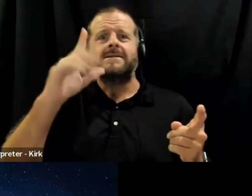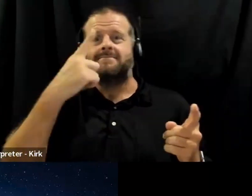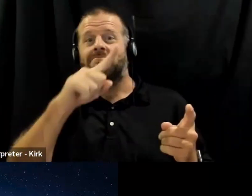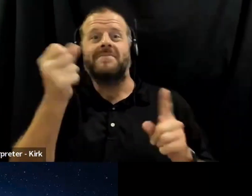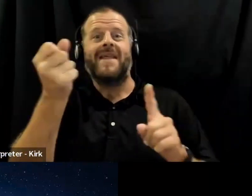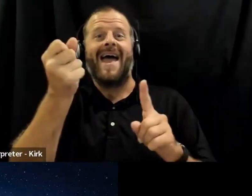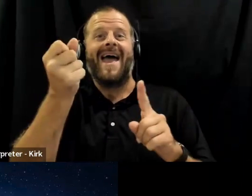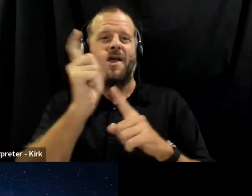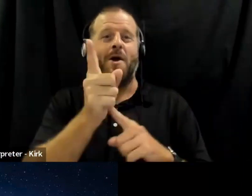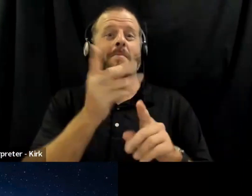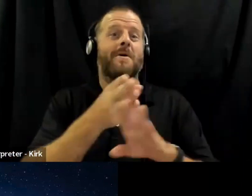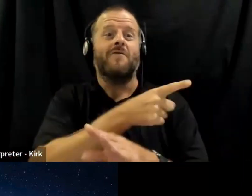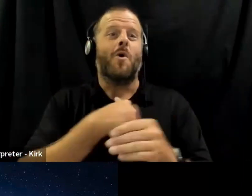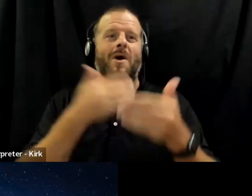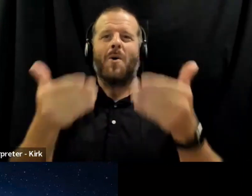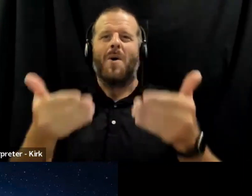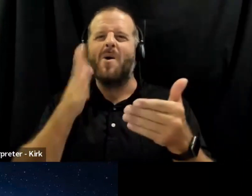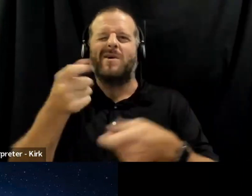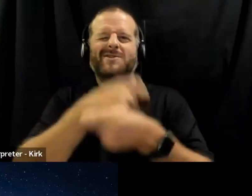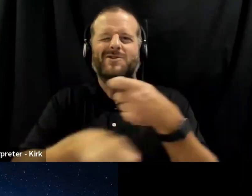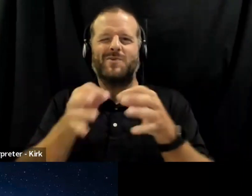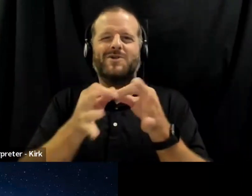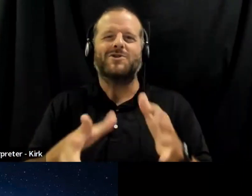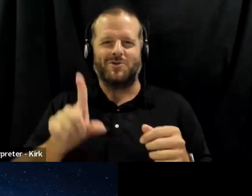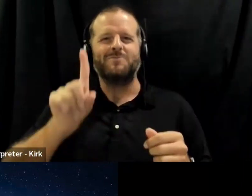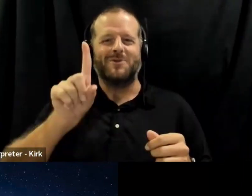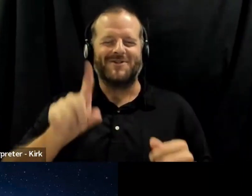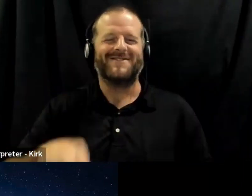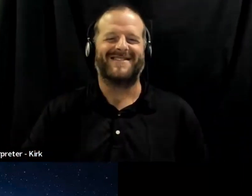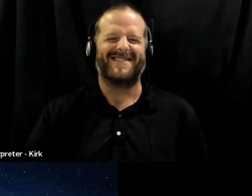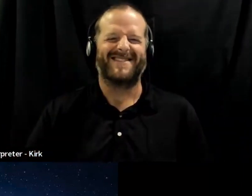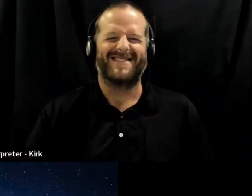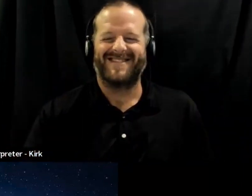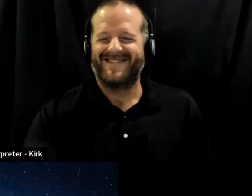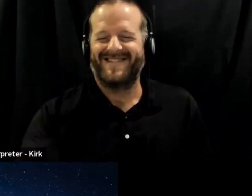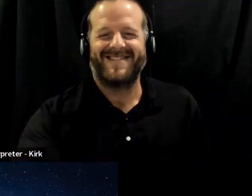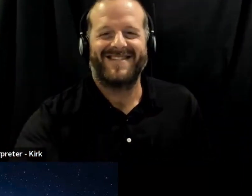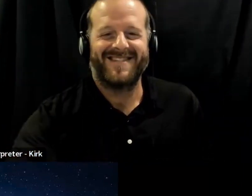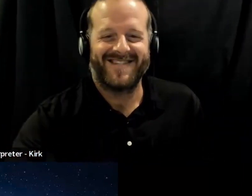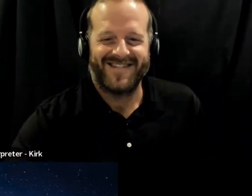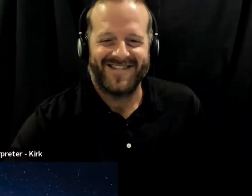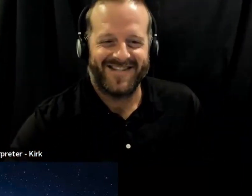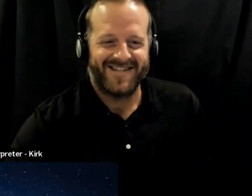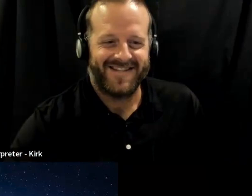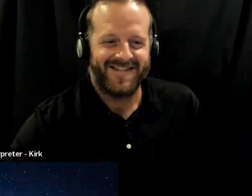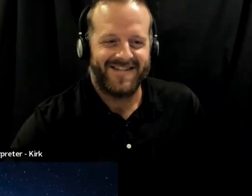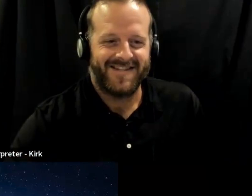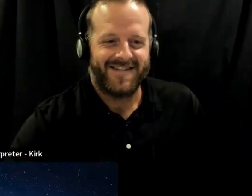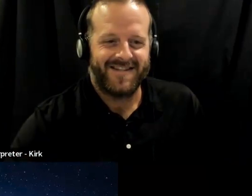Before we go ahead, let's, let's go ahead and do an interpreter switch. Got it. And I'll tell you when we're ready.